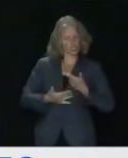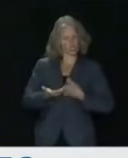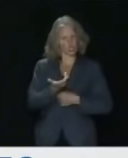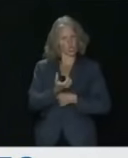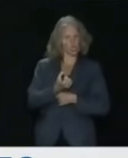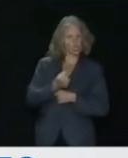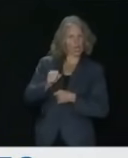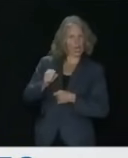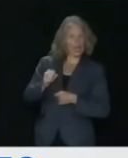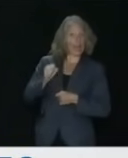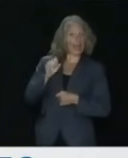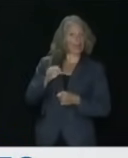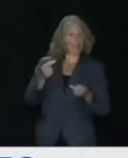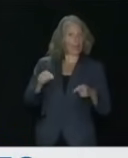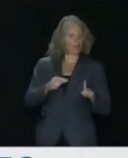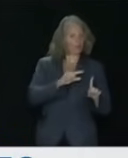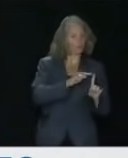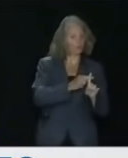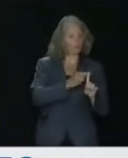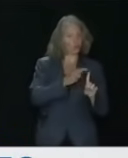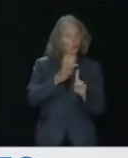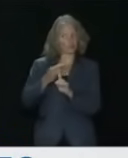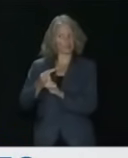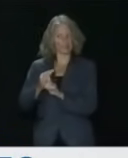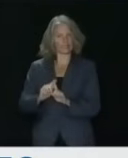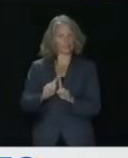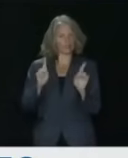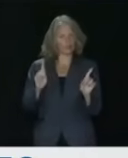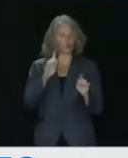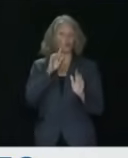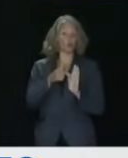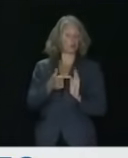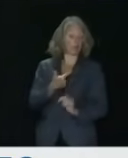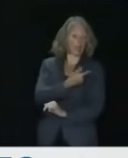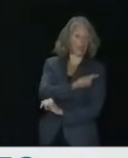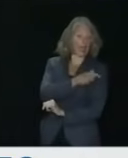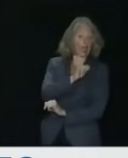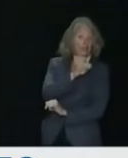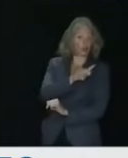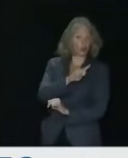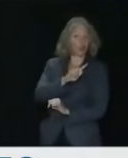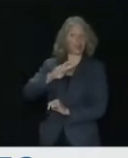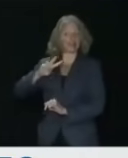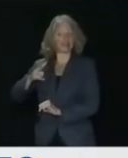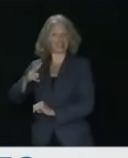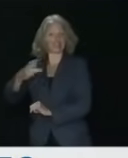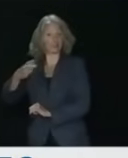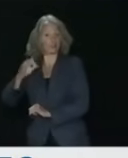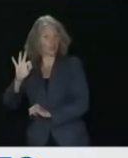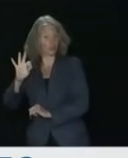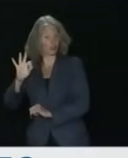EFFICACY OR THE IMMUNE RESPONSE FROM MIXING THE DOSES, SO IF A